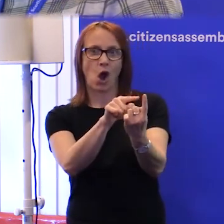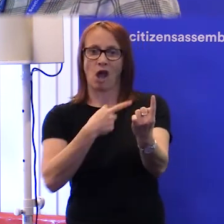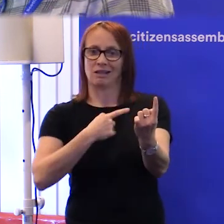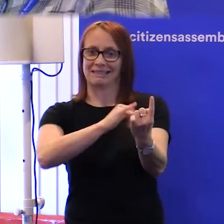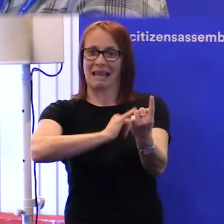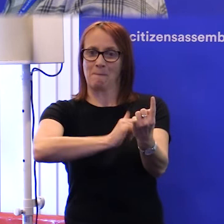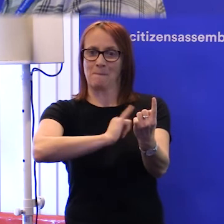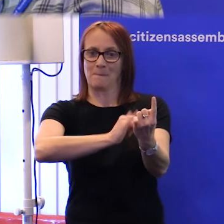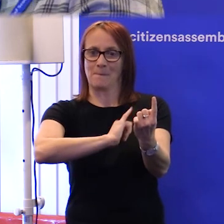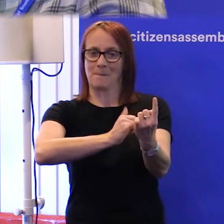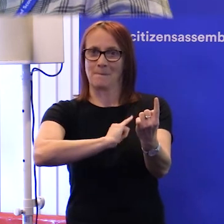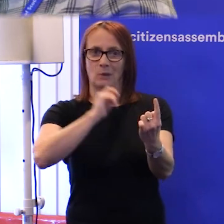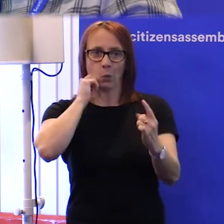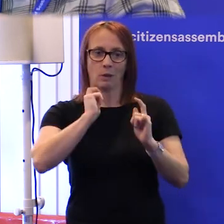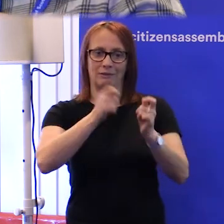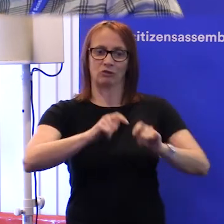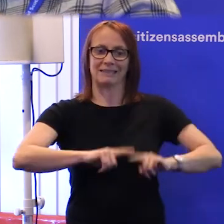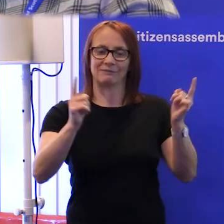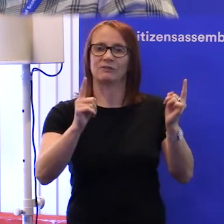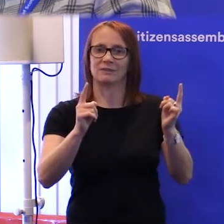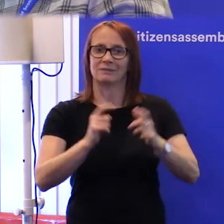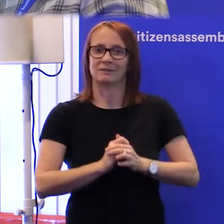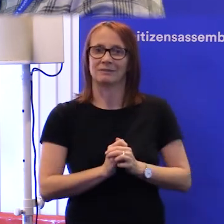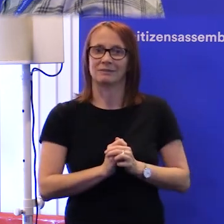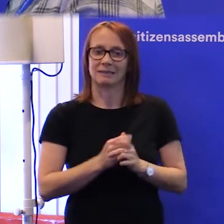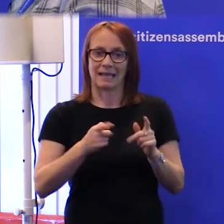seriously we take more seriously more favorably the types of things that they